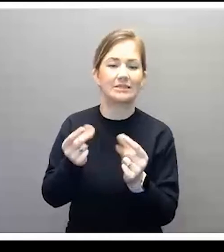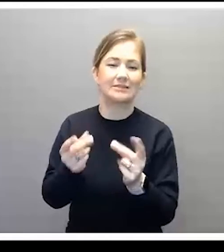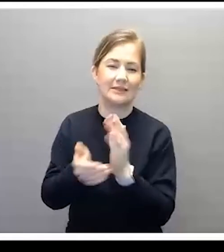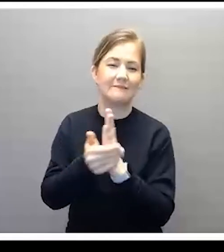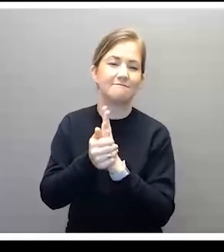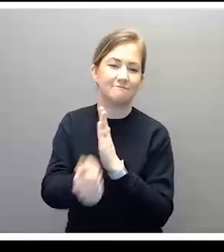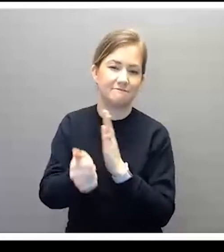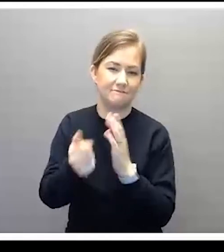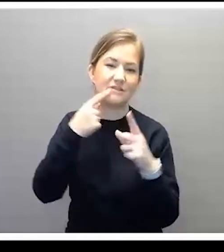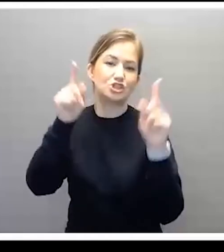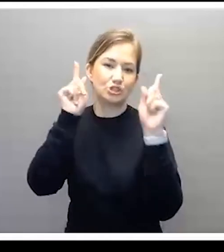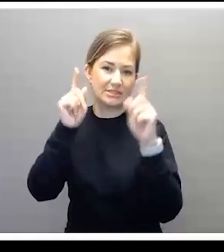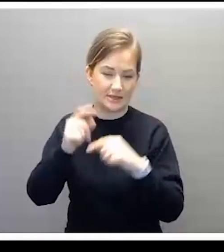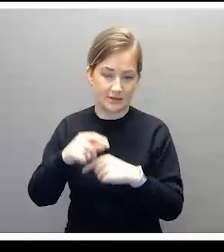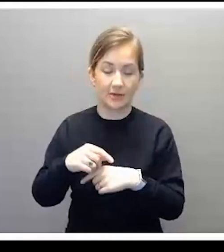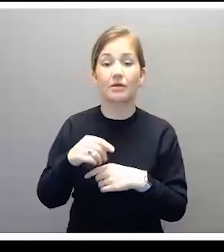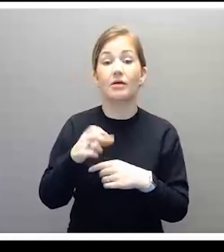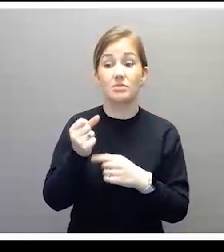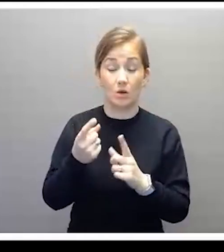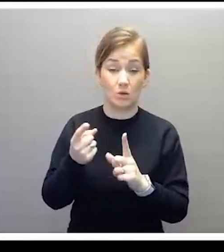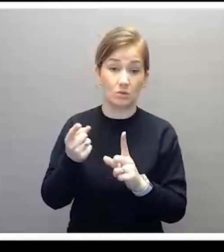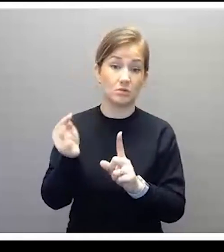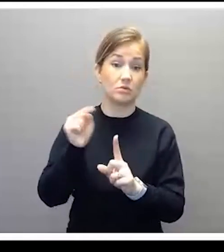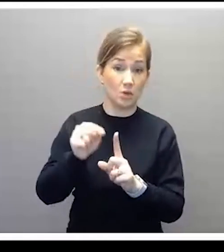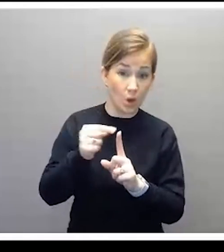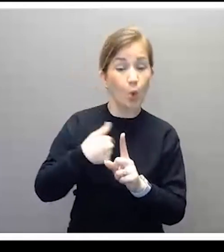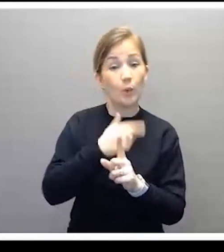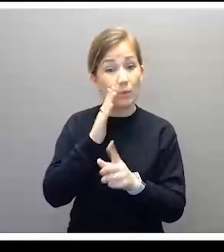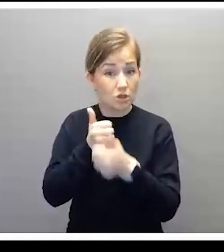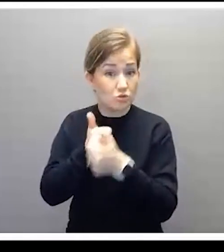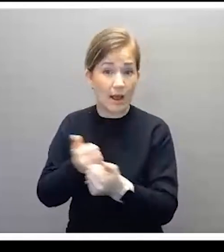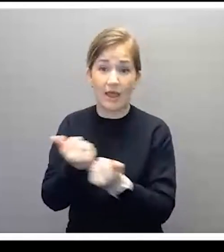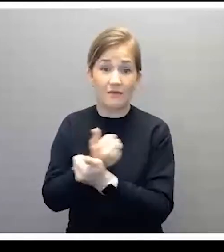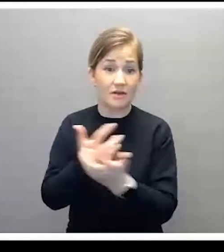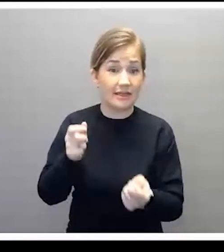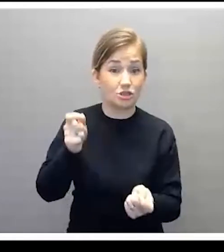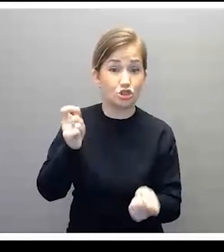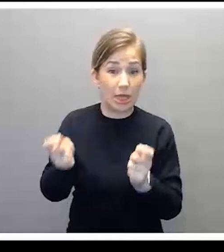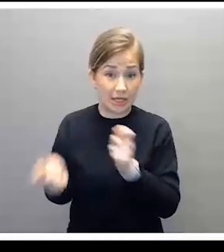like, at the file system layer, one, we're gonna track everything that's changed.